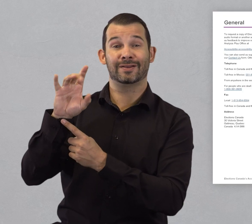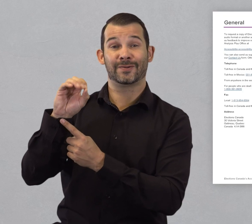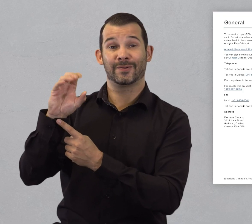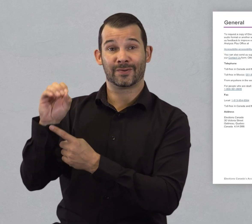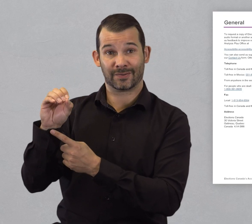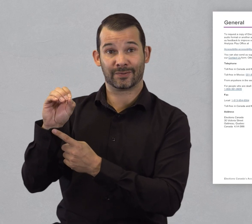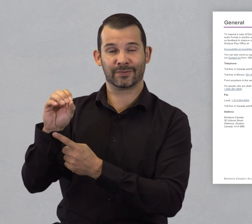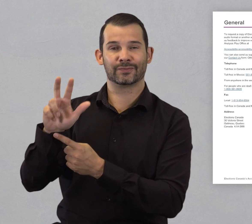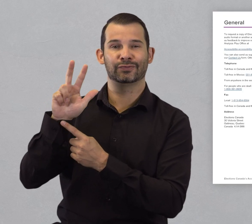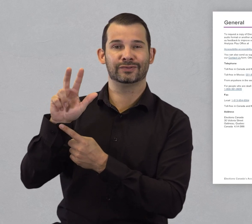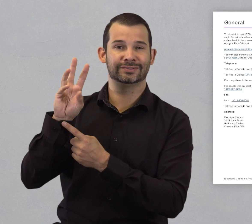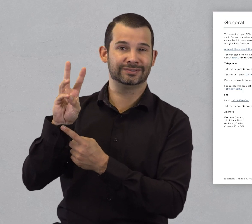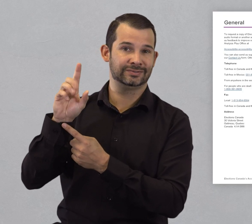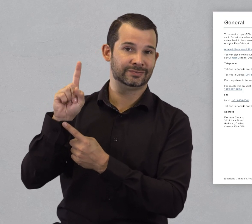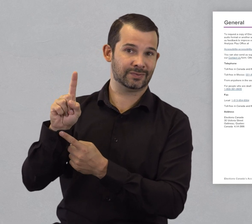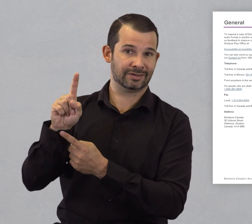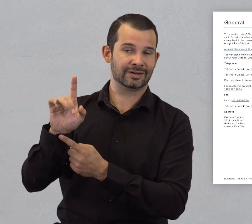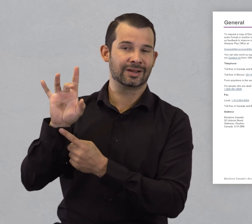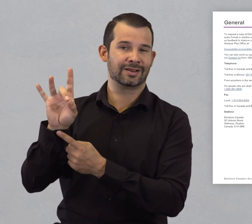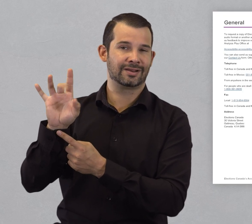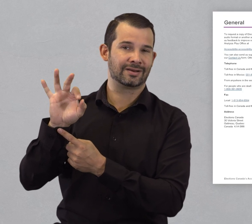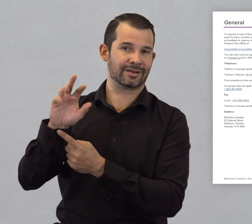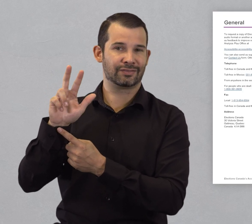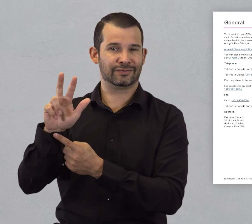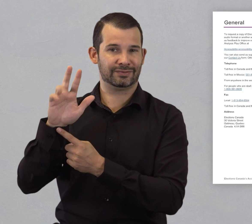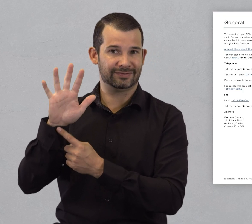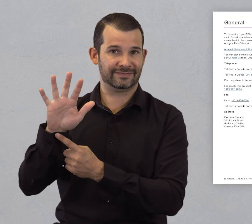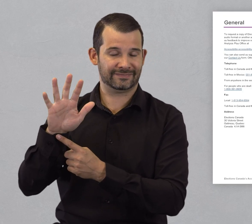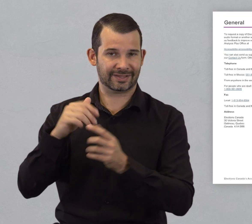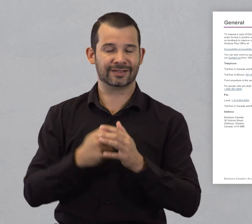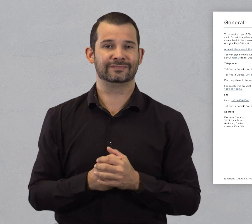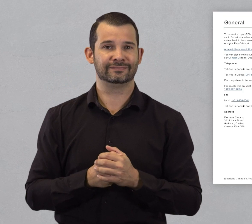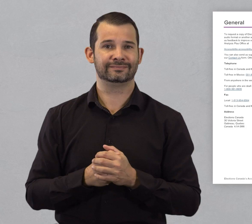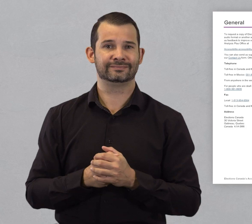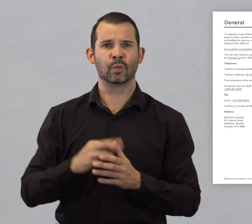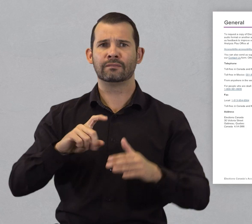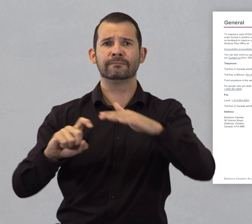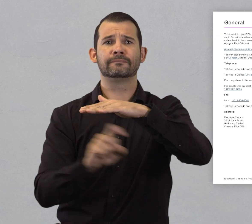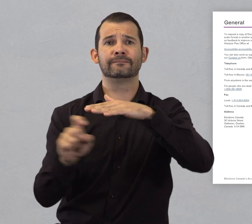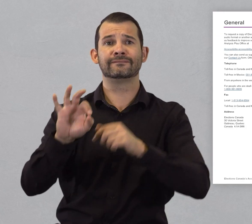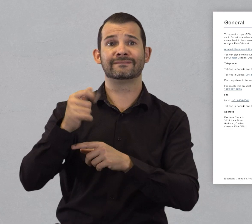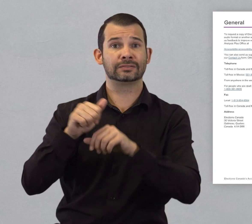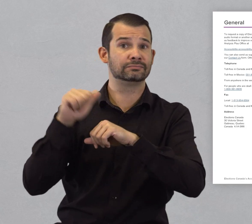1-800-361-8935 Fax